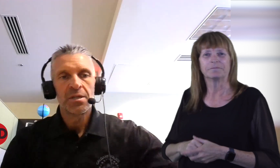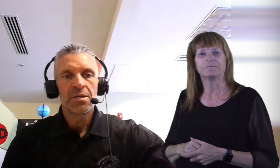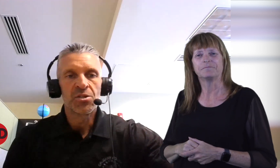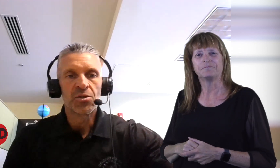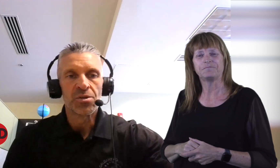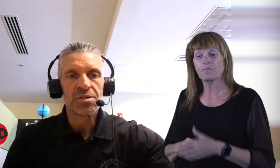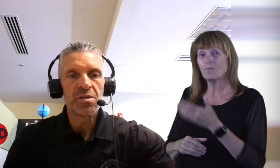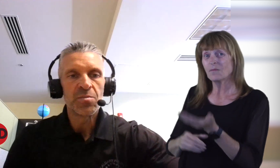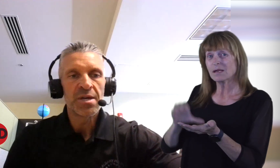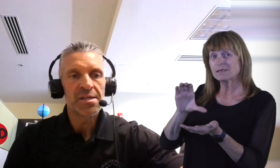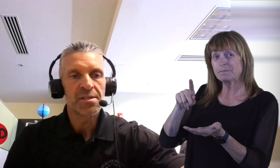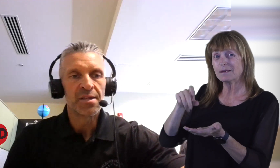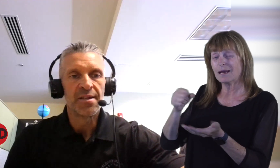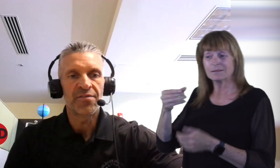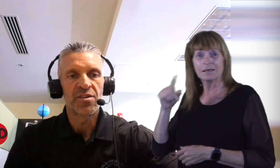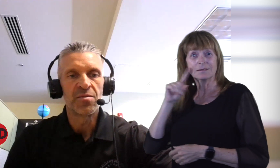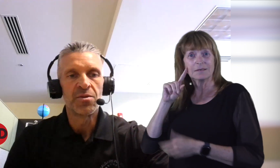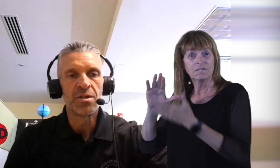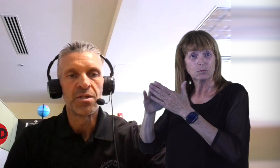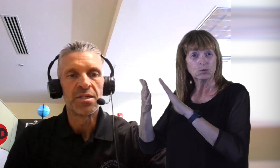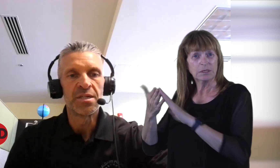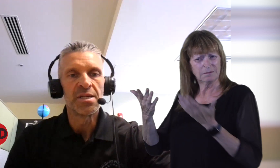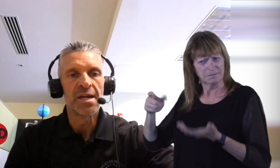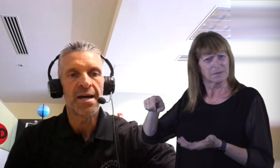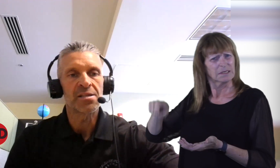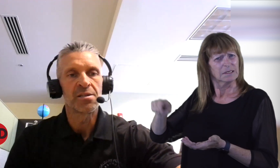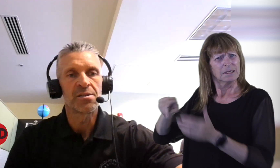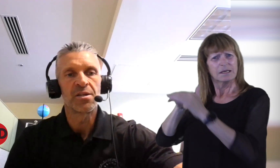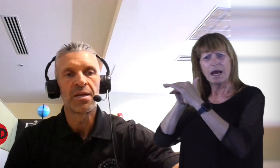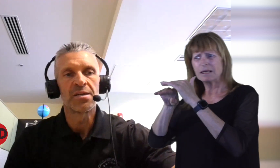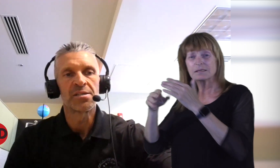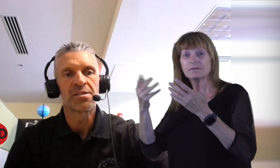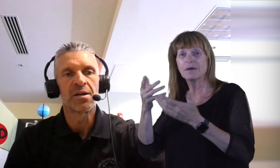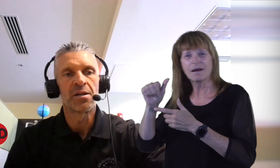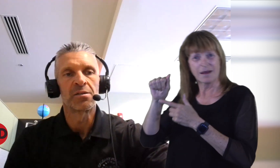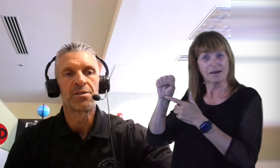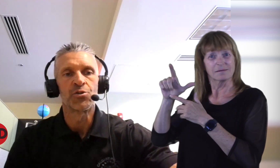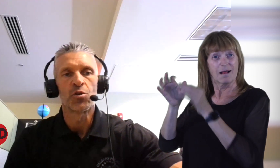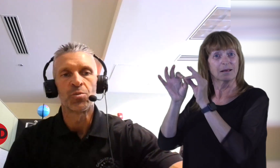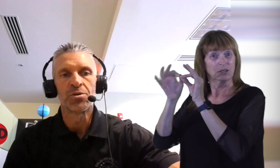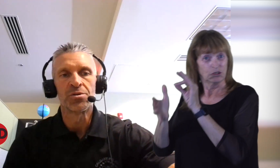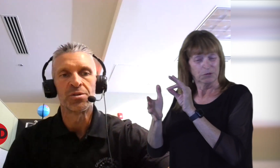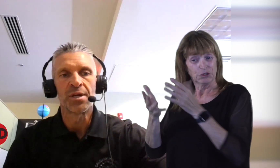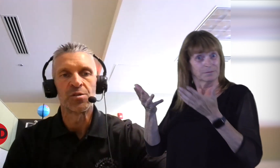the CPS Disability Advisory Board. The CPS and Deaf community